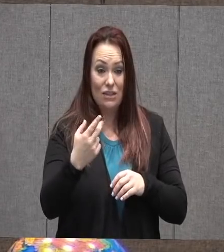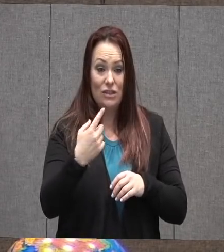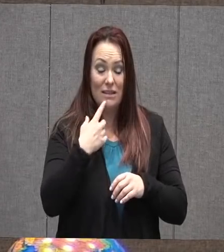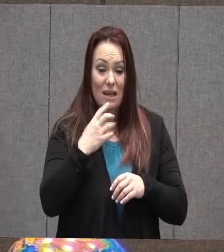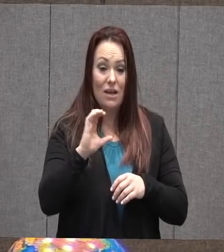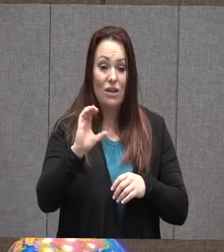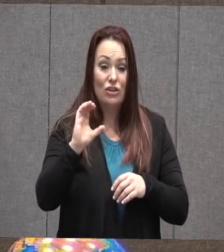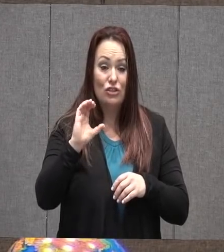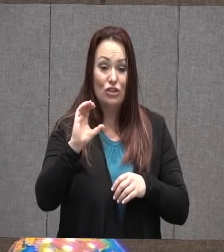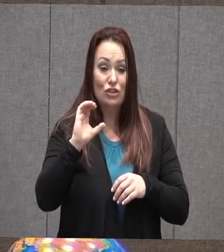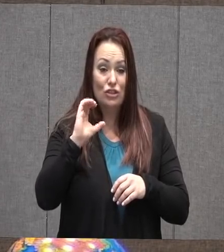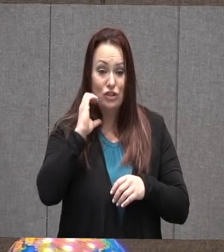Chuh-ah-mp, chomp.